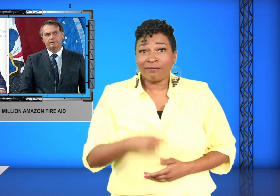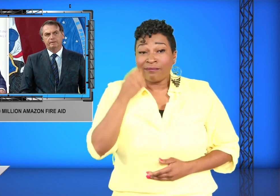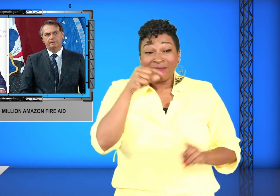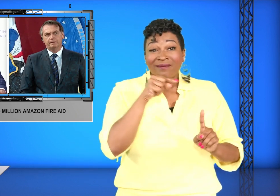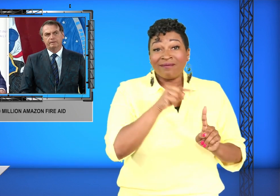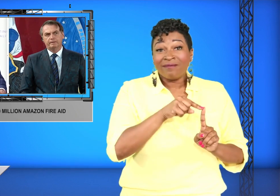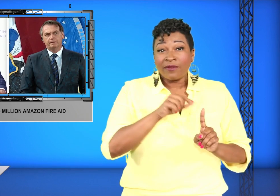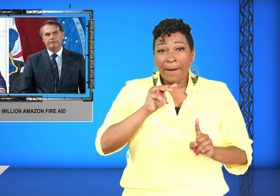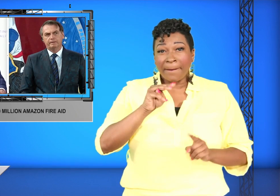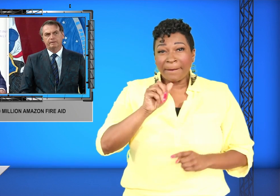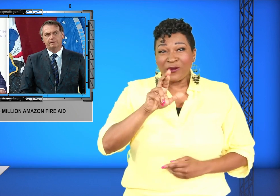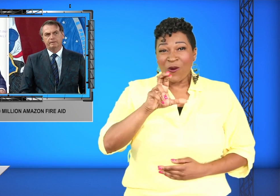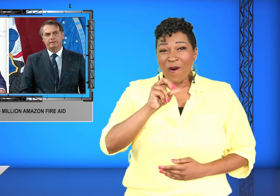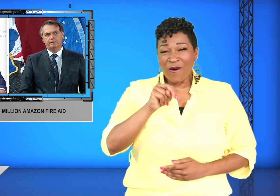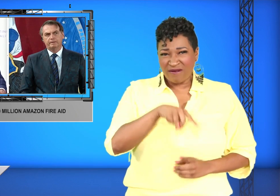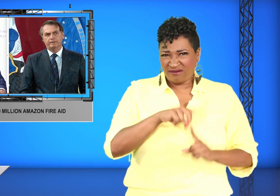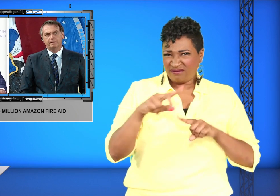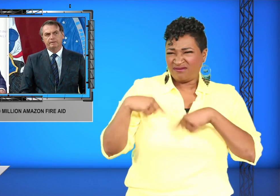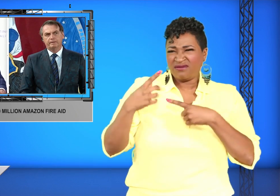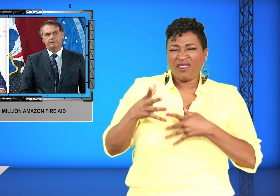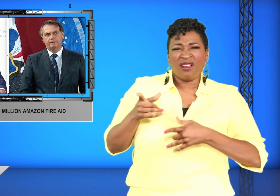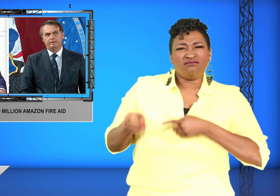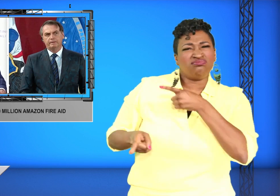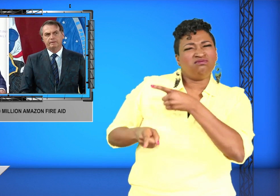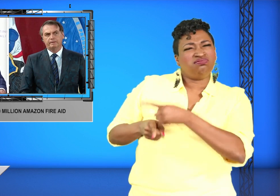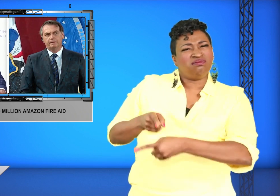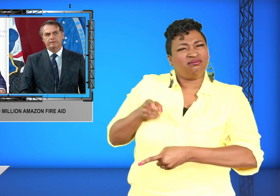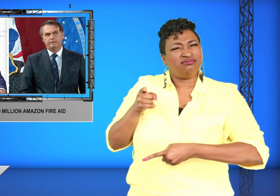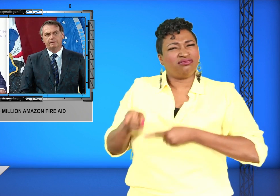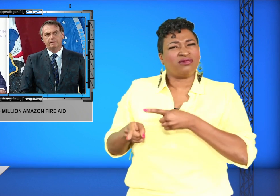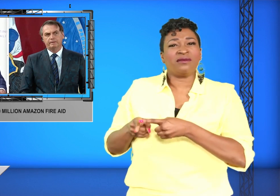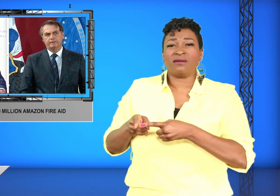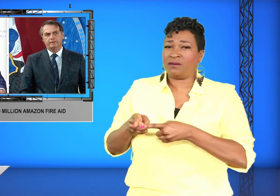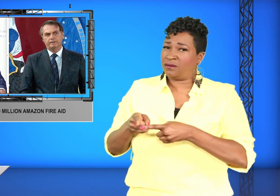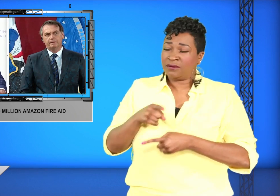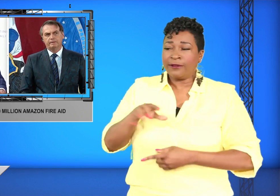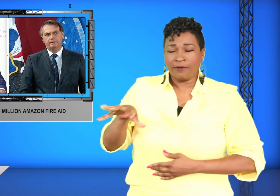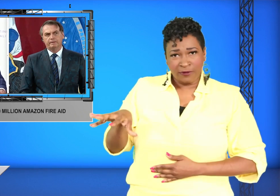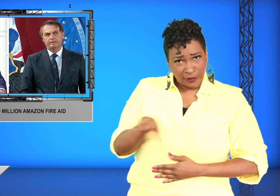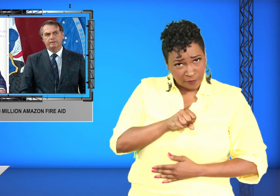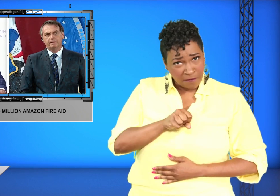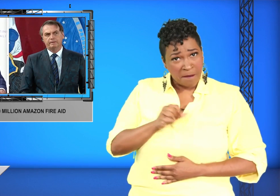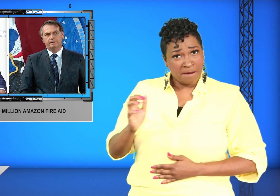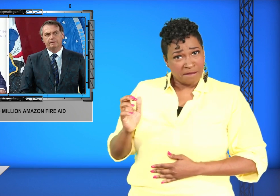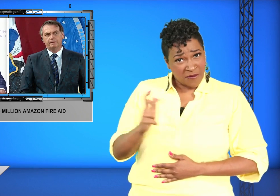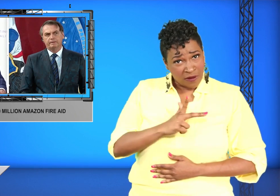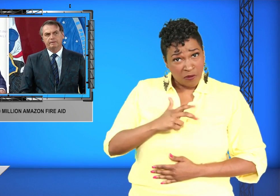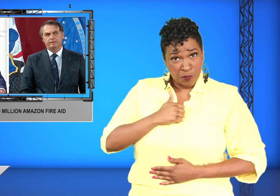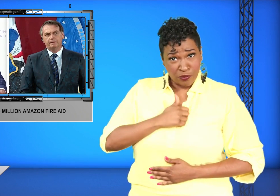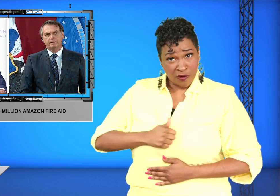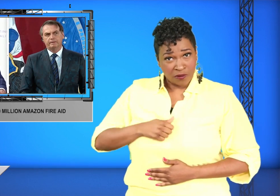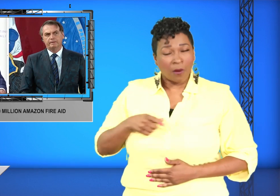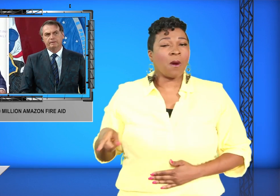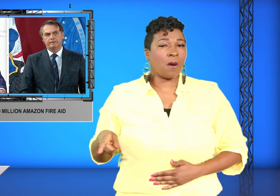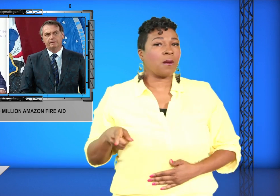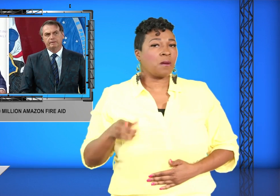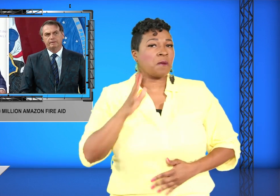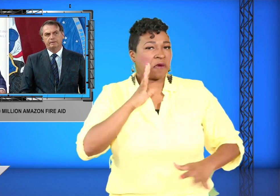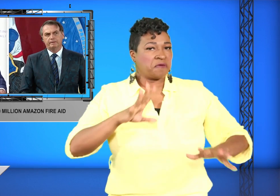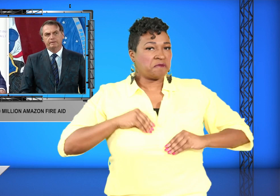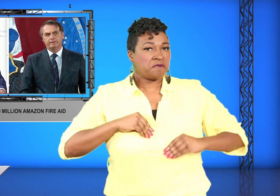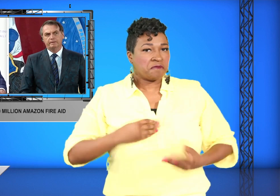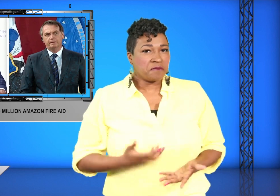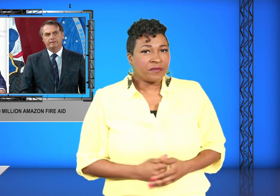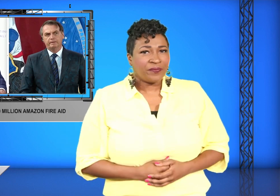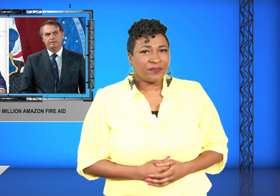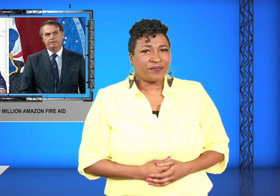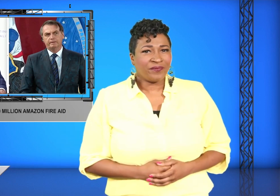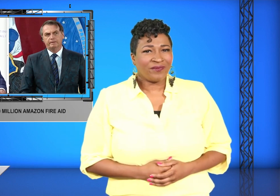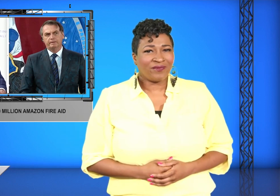Macron "withdraws his insults."